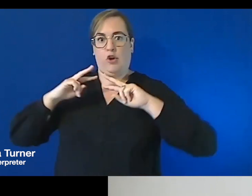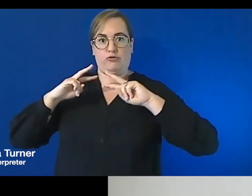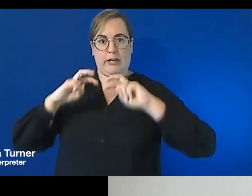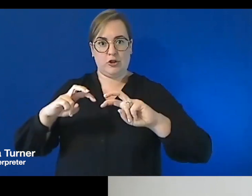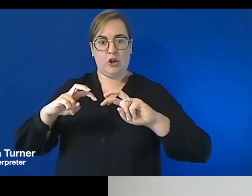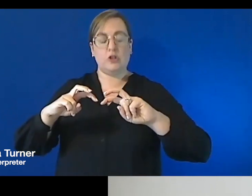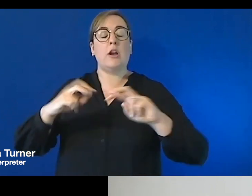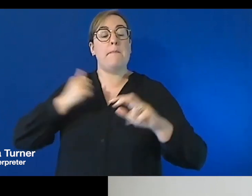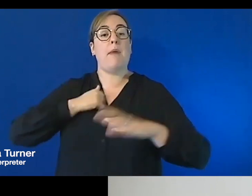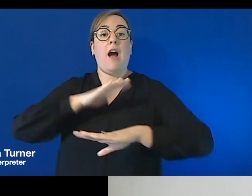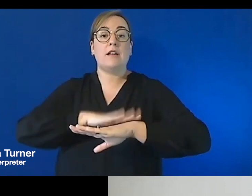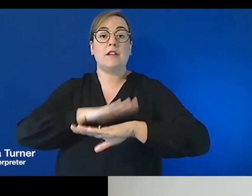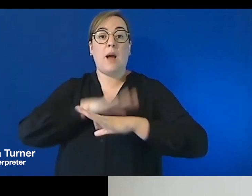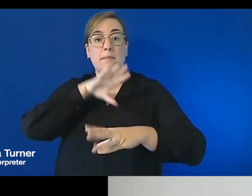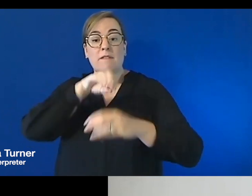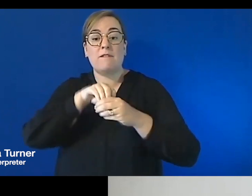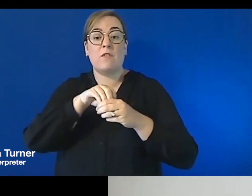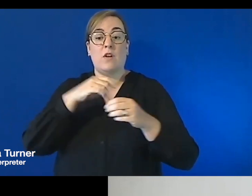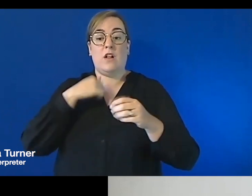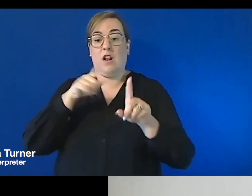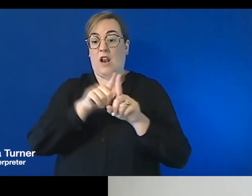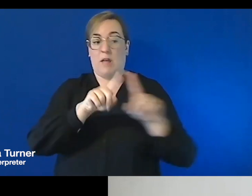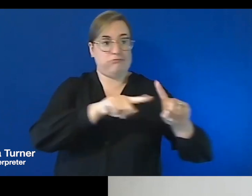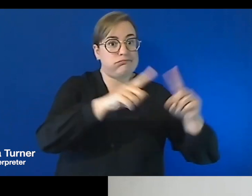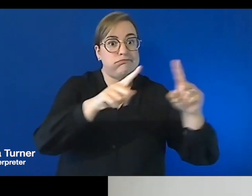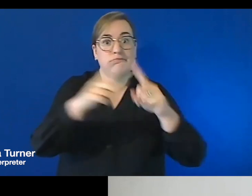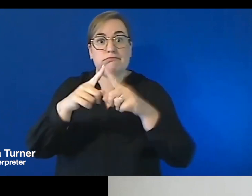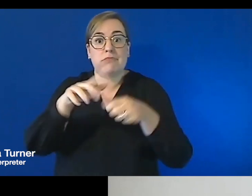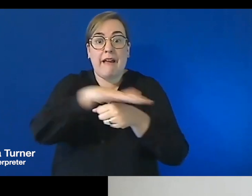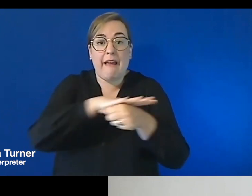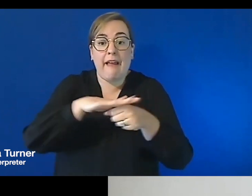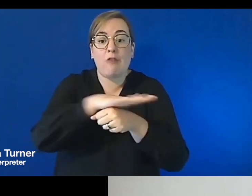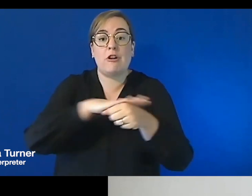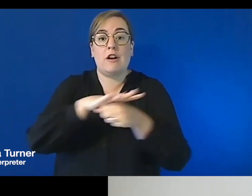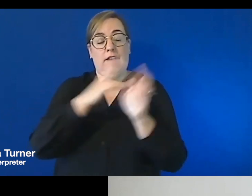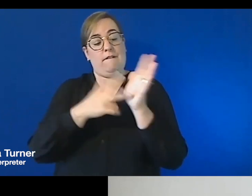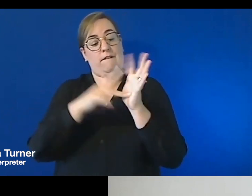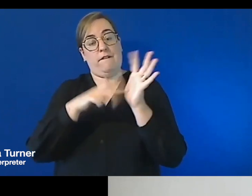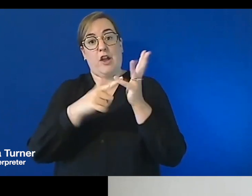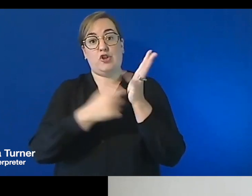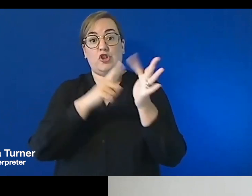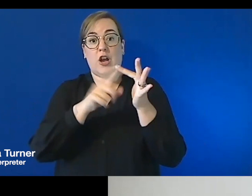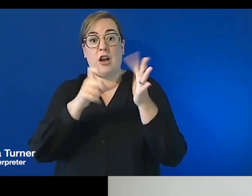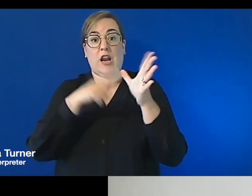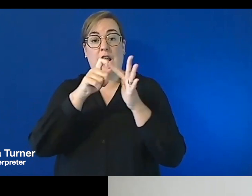dealing with the hackathons, academia, venture capital and which why I need to work with 500,